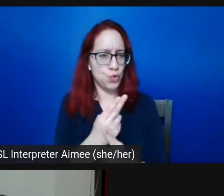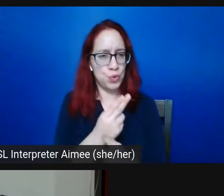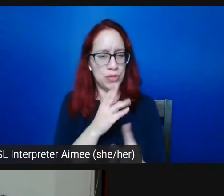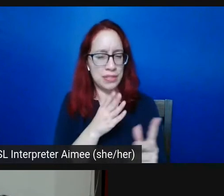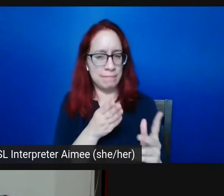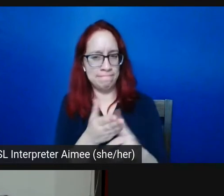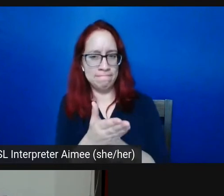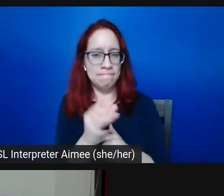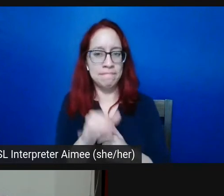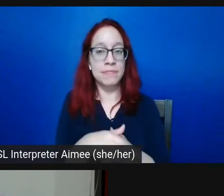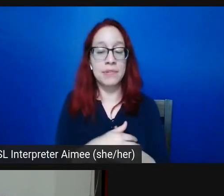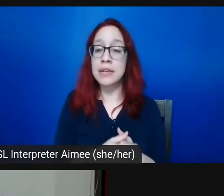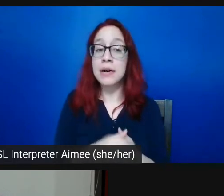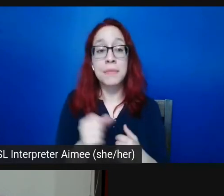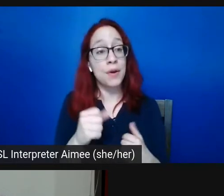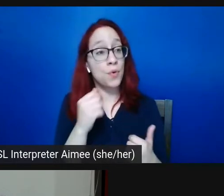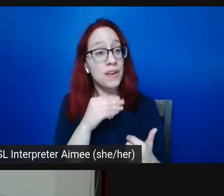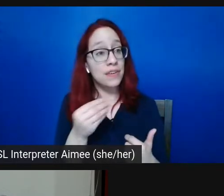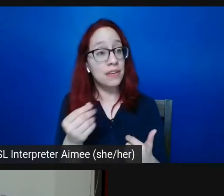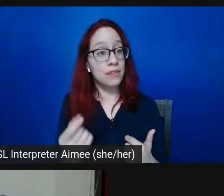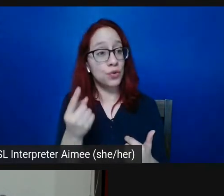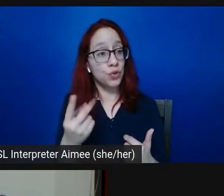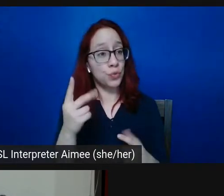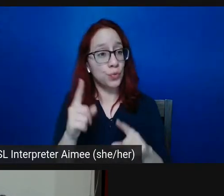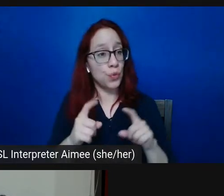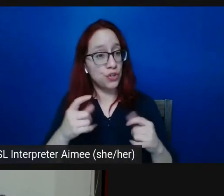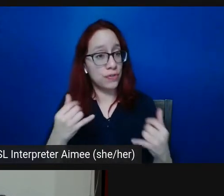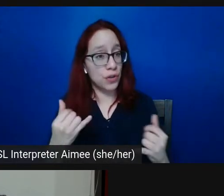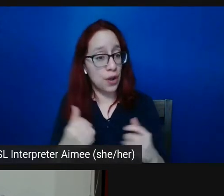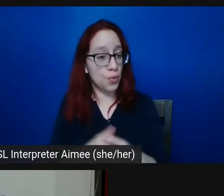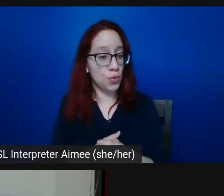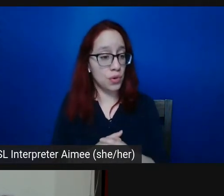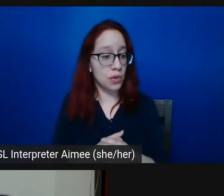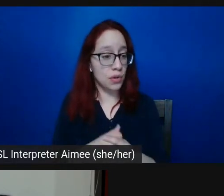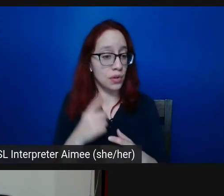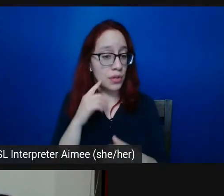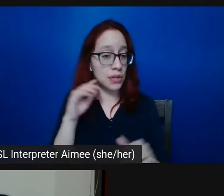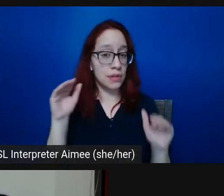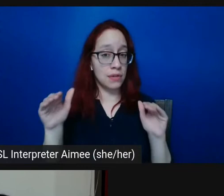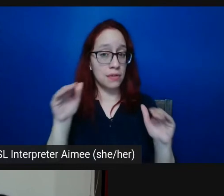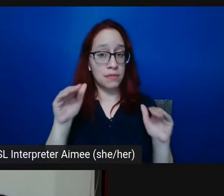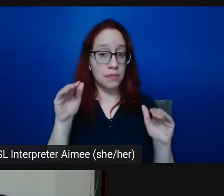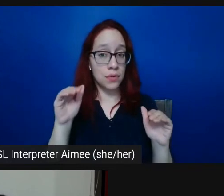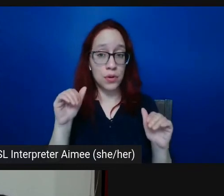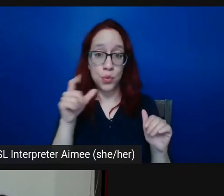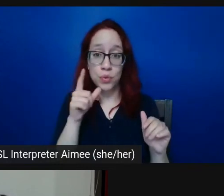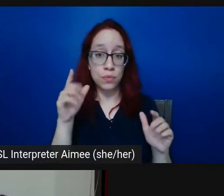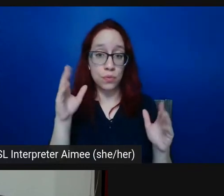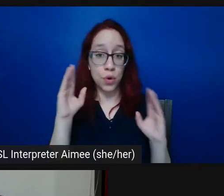Yes, we have a couple of questions for now. As a reminder to anyone watching, you can enter your questions